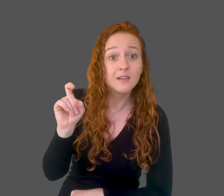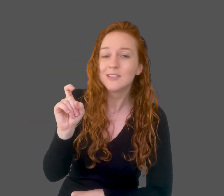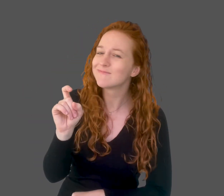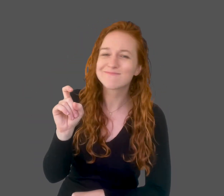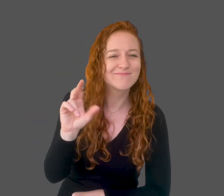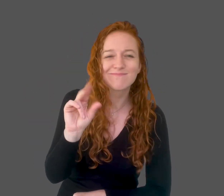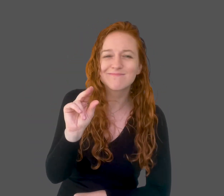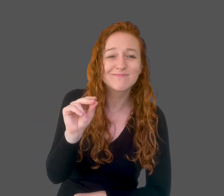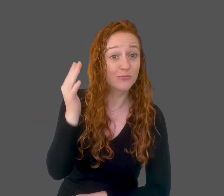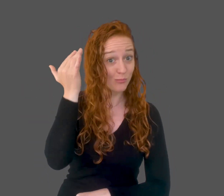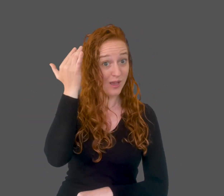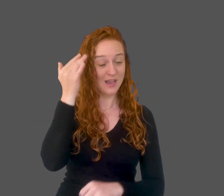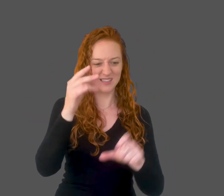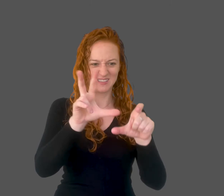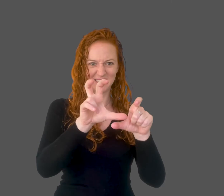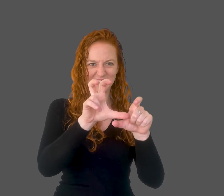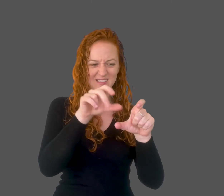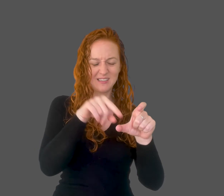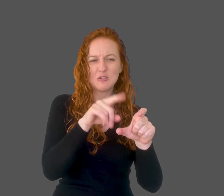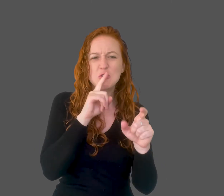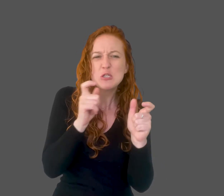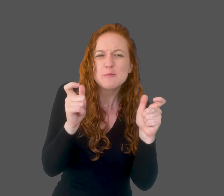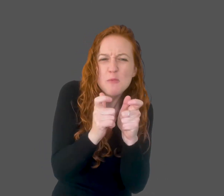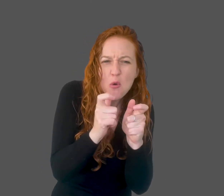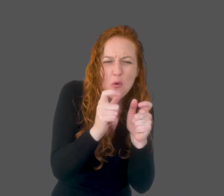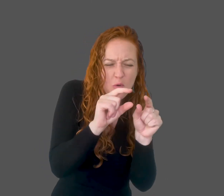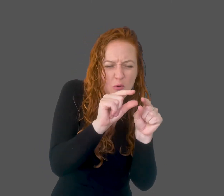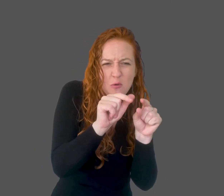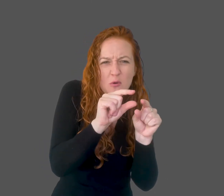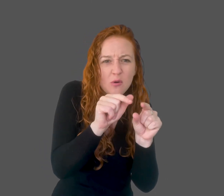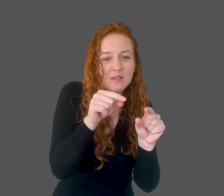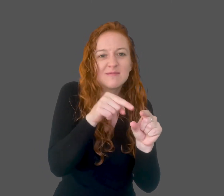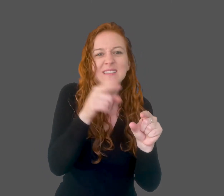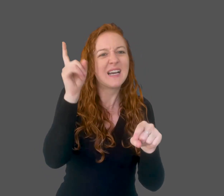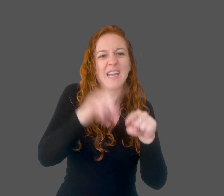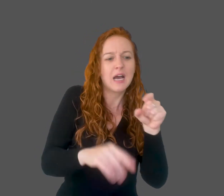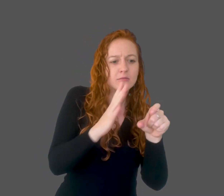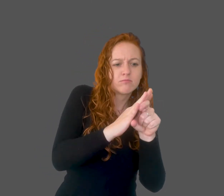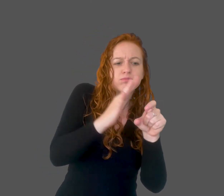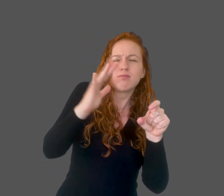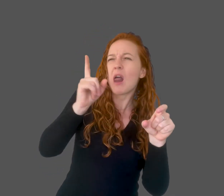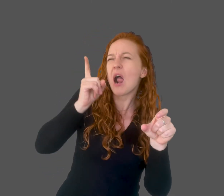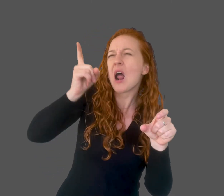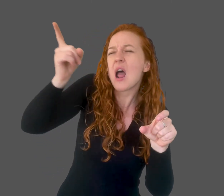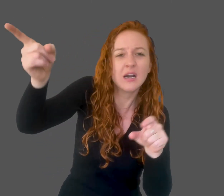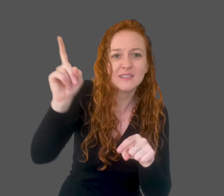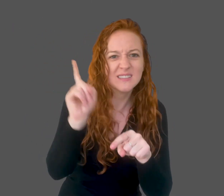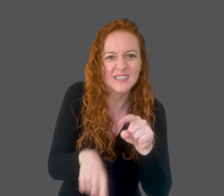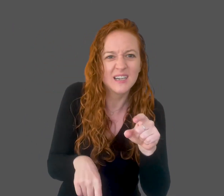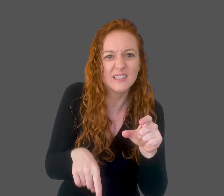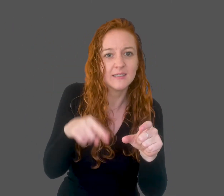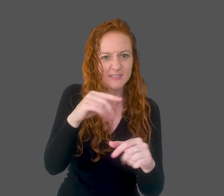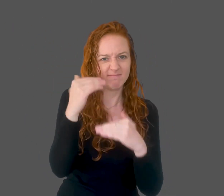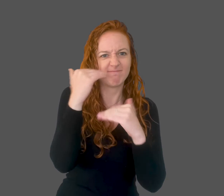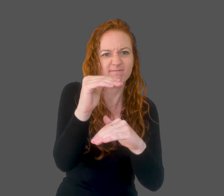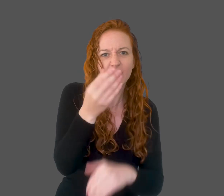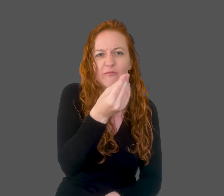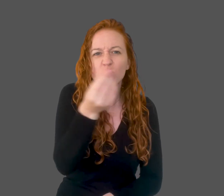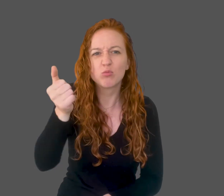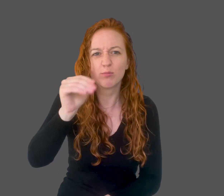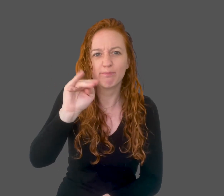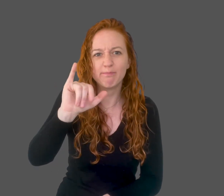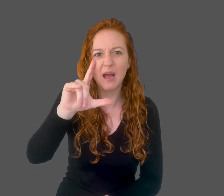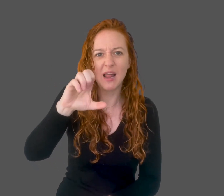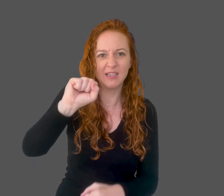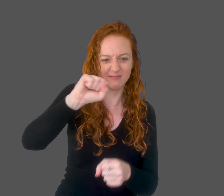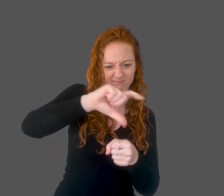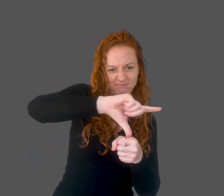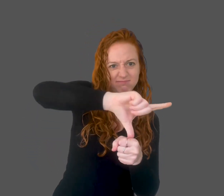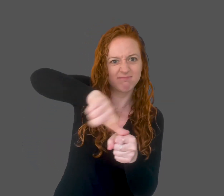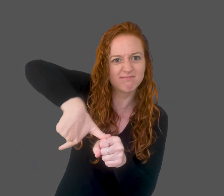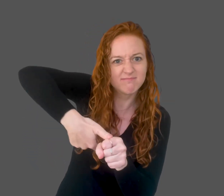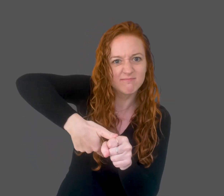Nope, the antenna in your phone is too tiny, and can only send the message a few miles…